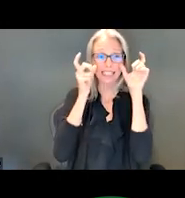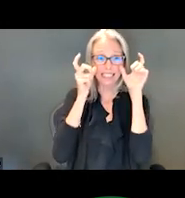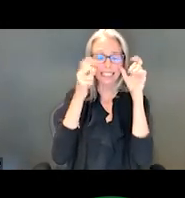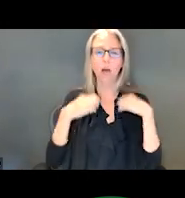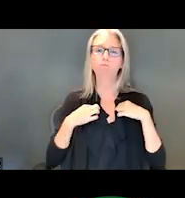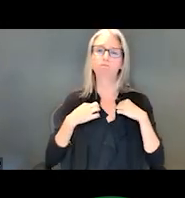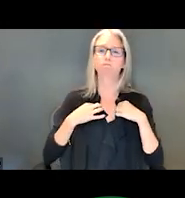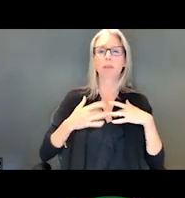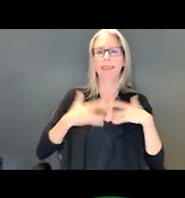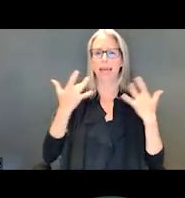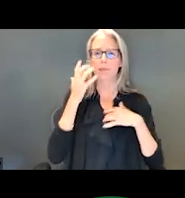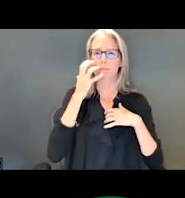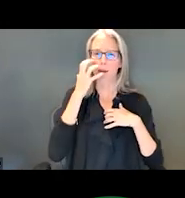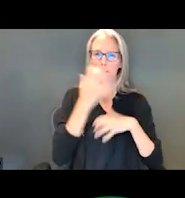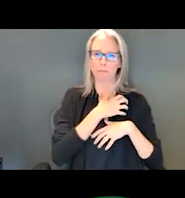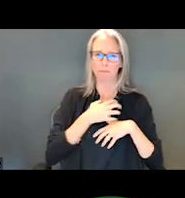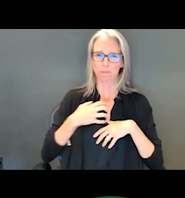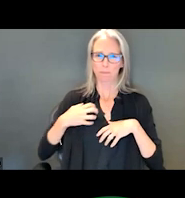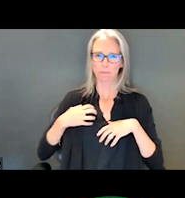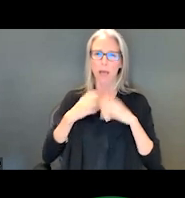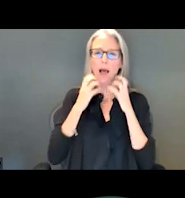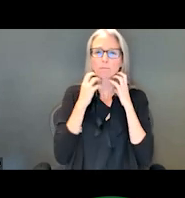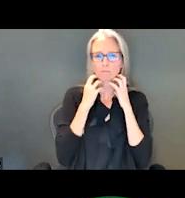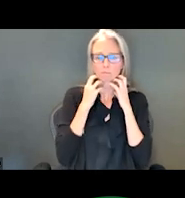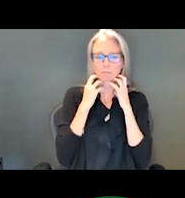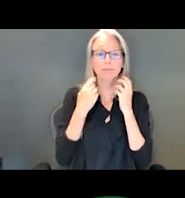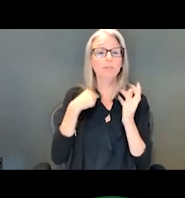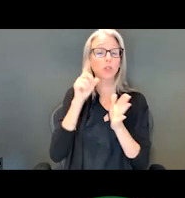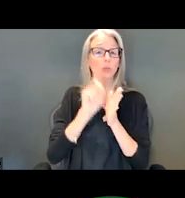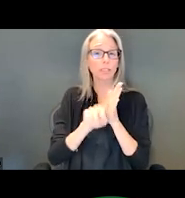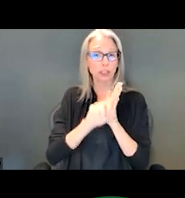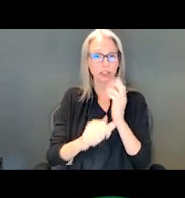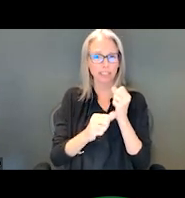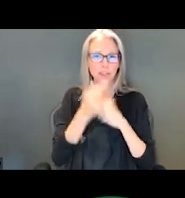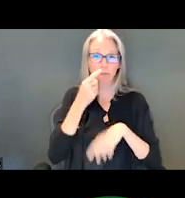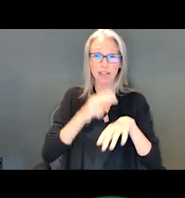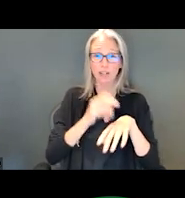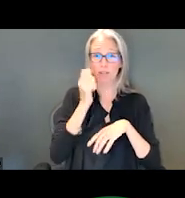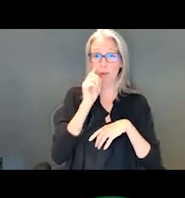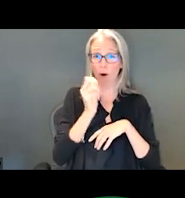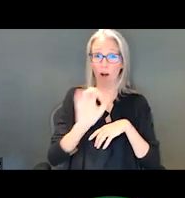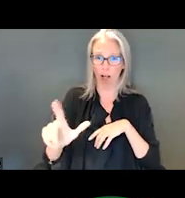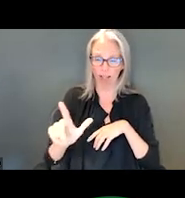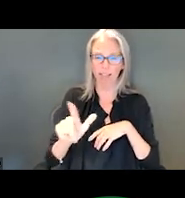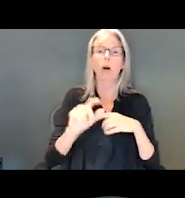Nature for All project, a partnership between academics, organizations such as Casey Parks and members of spinal cord injury BC.